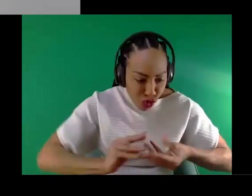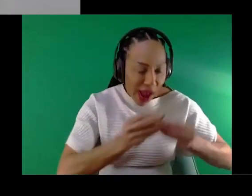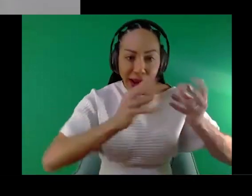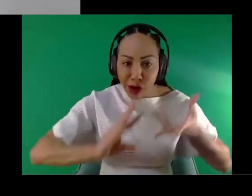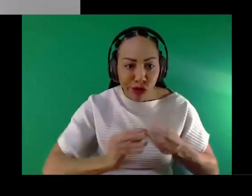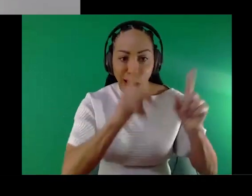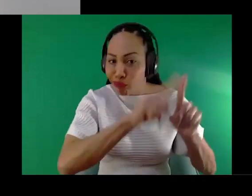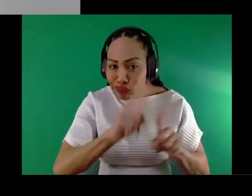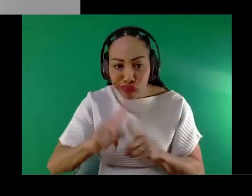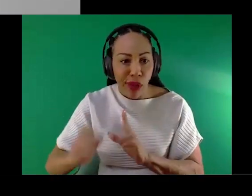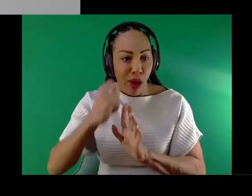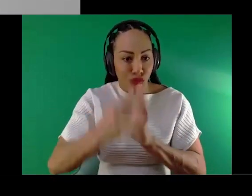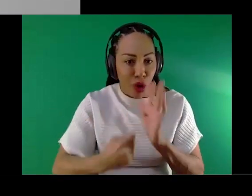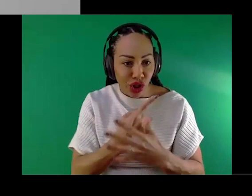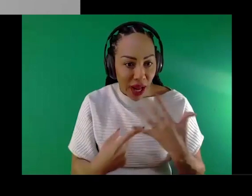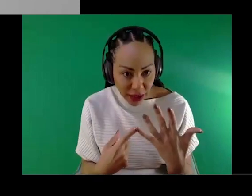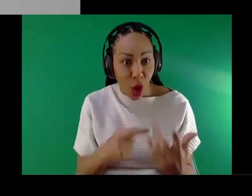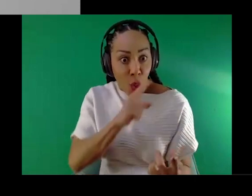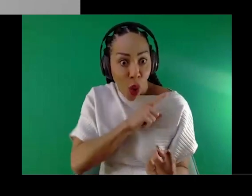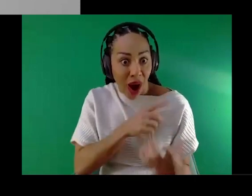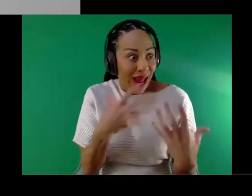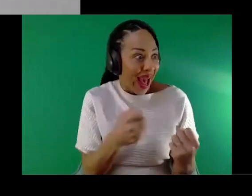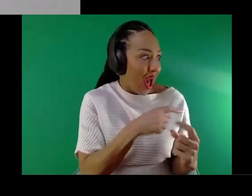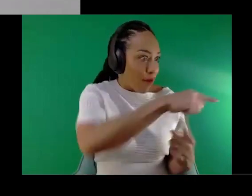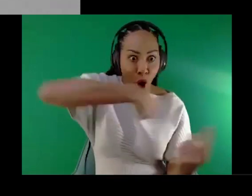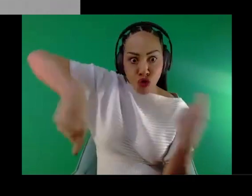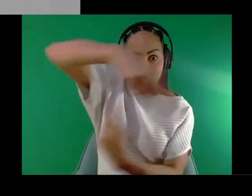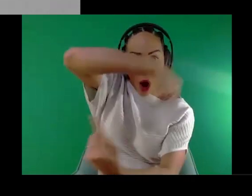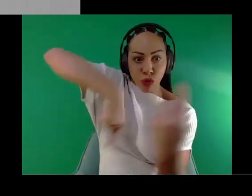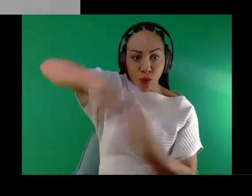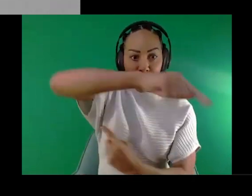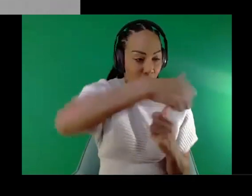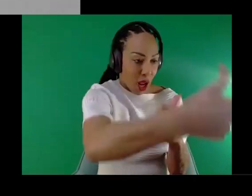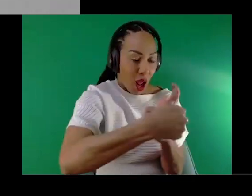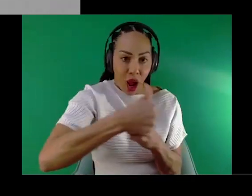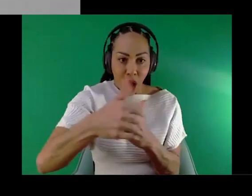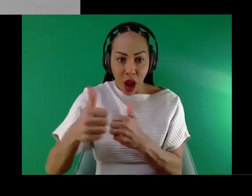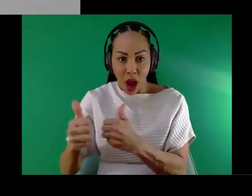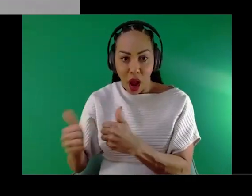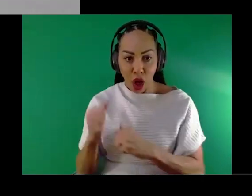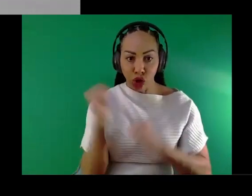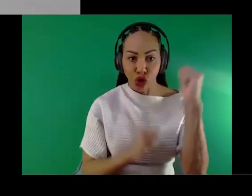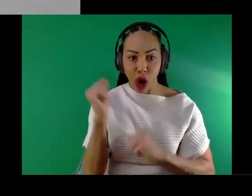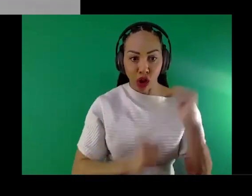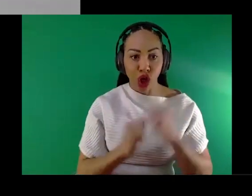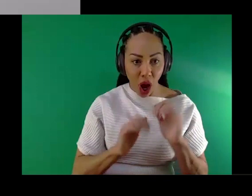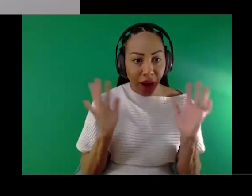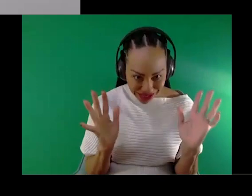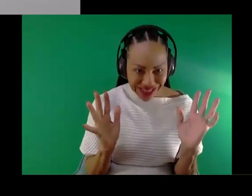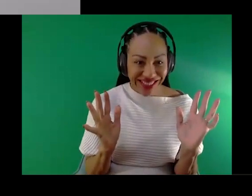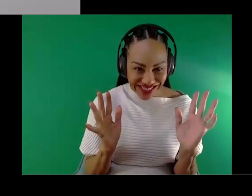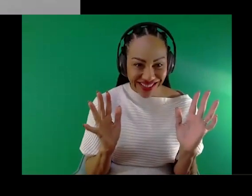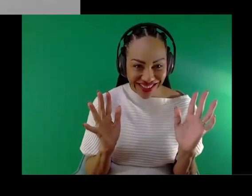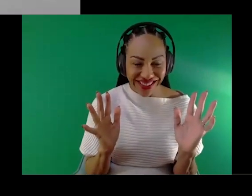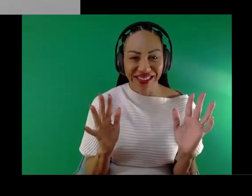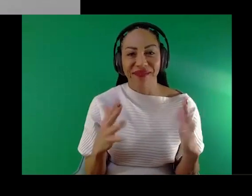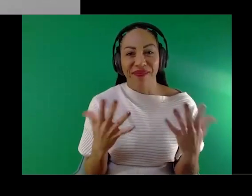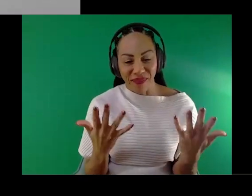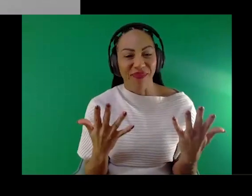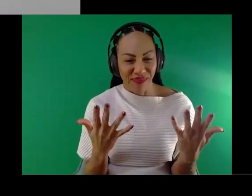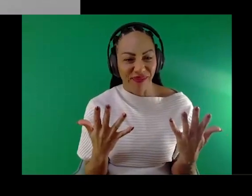the very basis of a structured and shared project this is of course then uh abiding by a number of